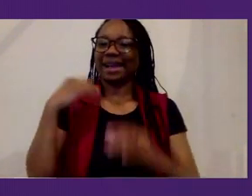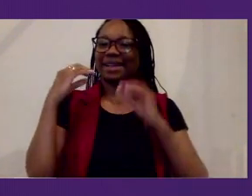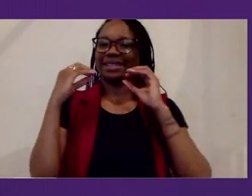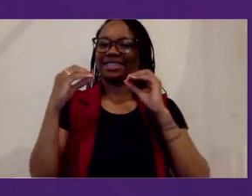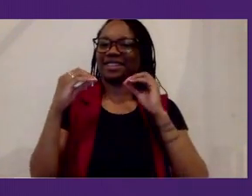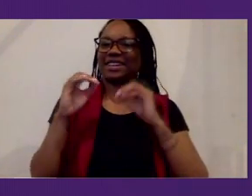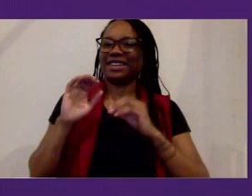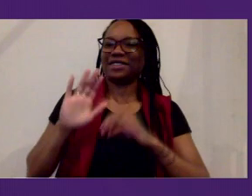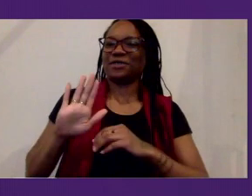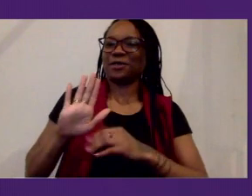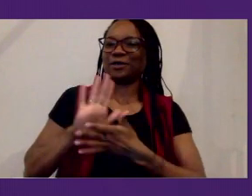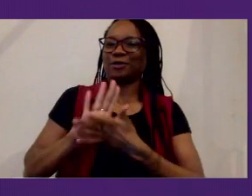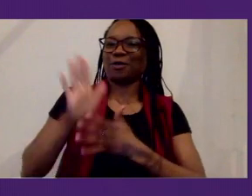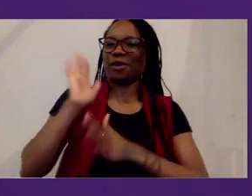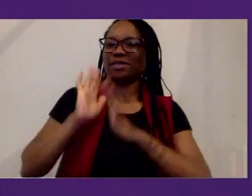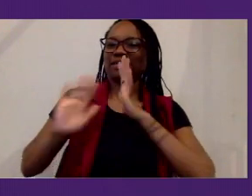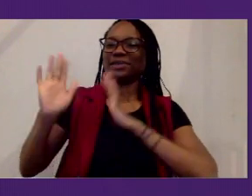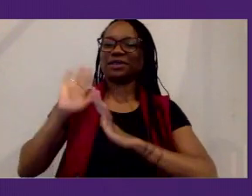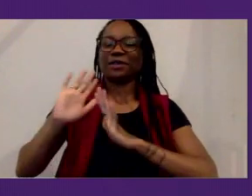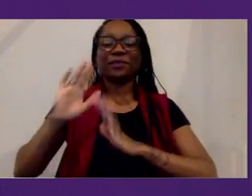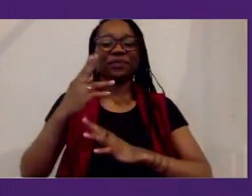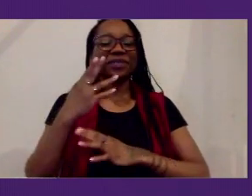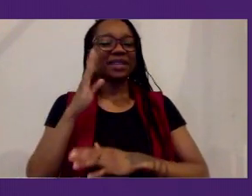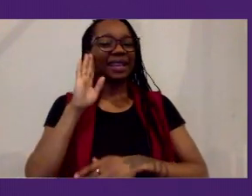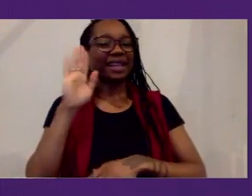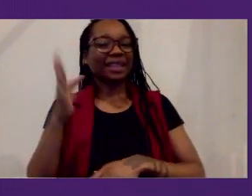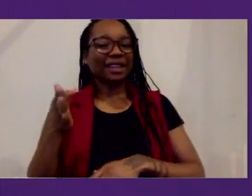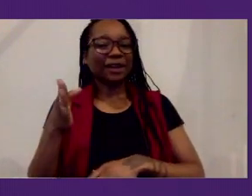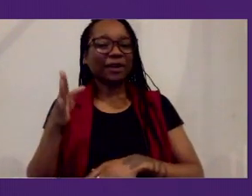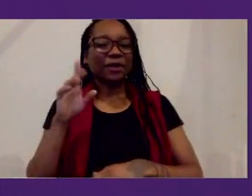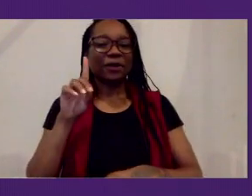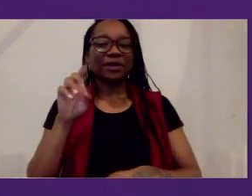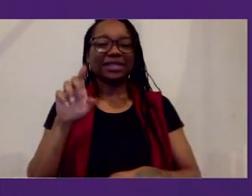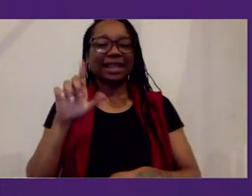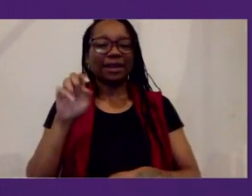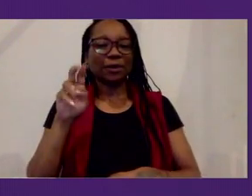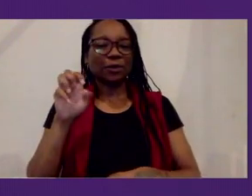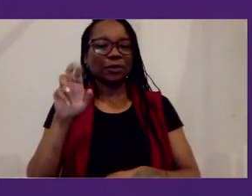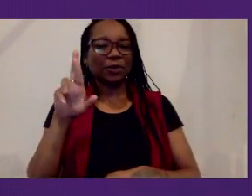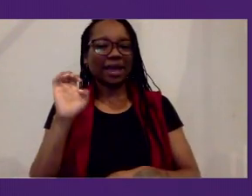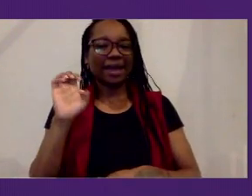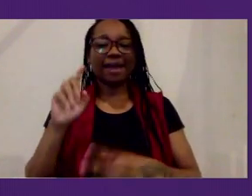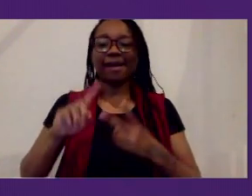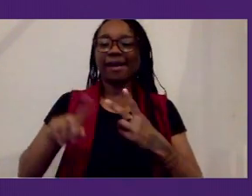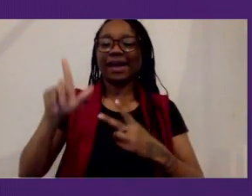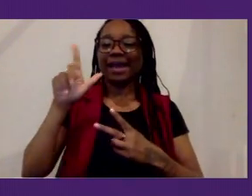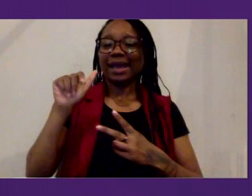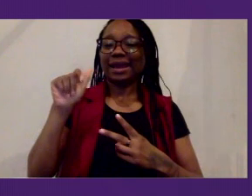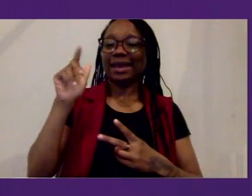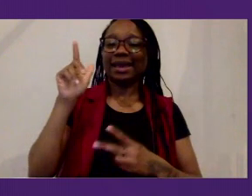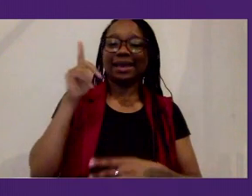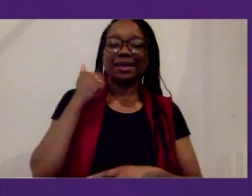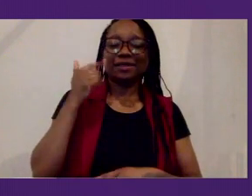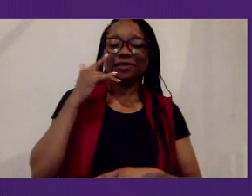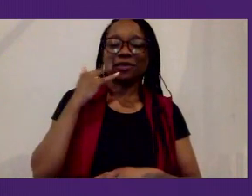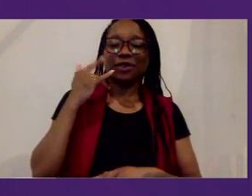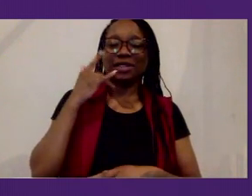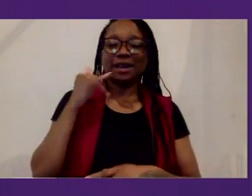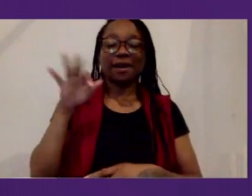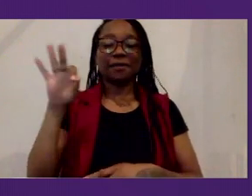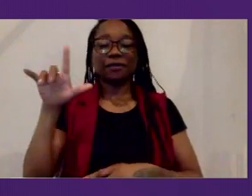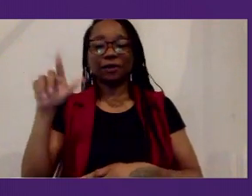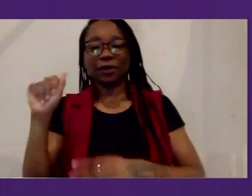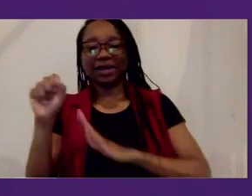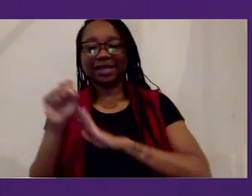hey. Delaware, welcome. Welcome, LA. And Florida, welcome. Thank you. Thank you, California.